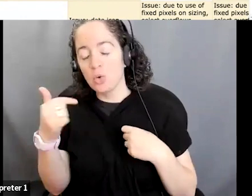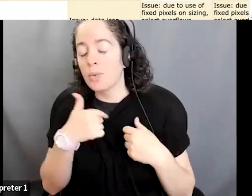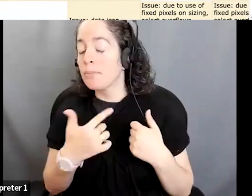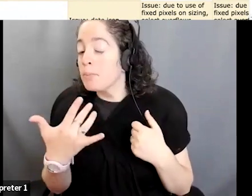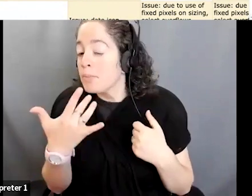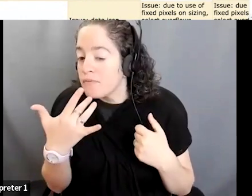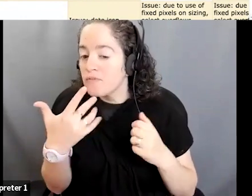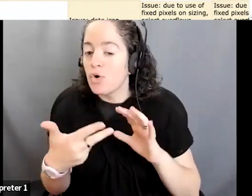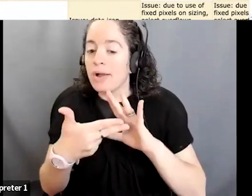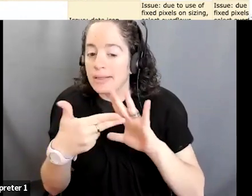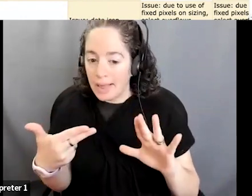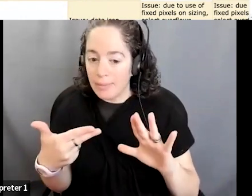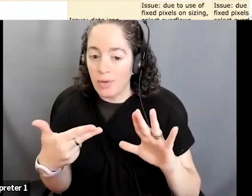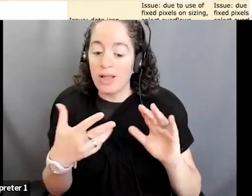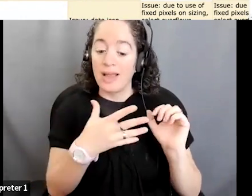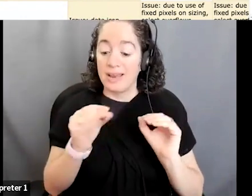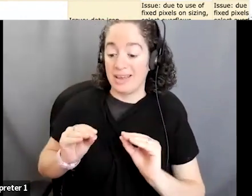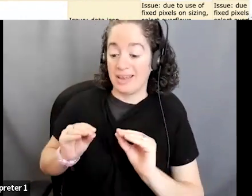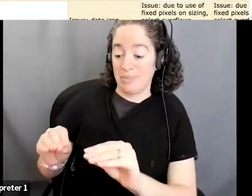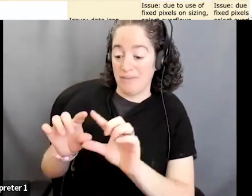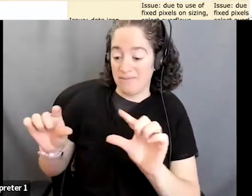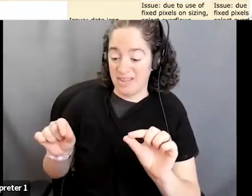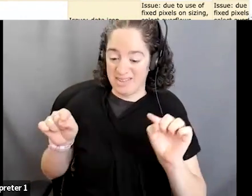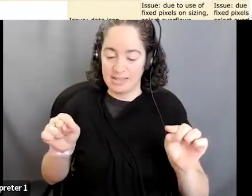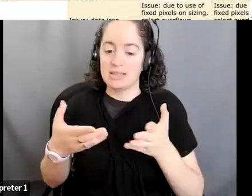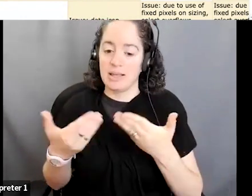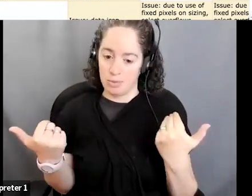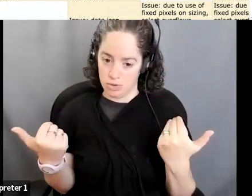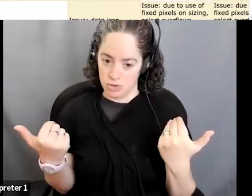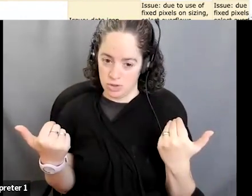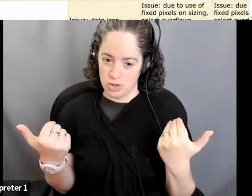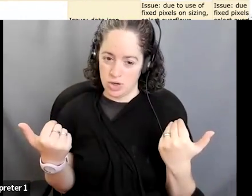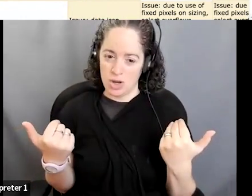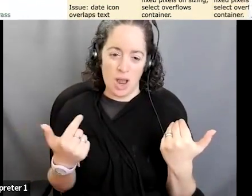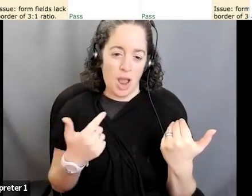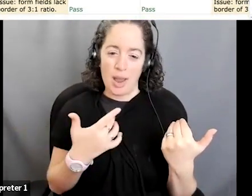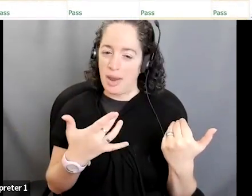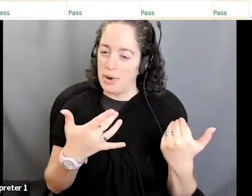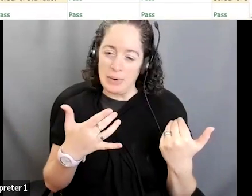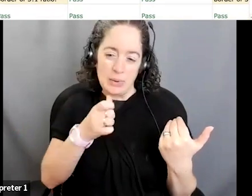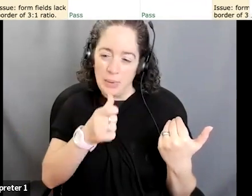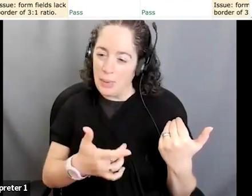was separate from the input field rather than the label field wrapping around the input field.